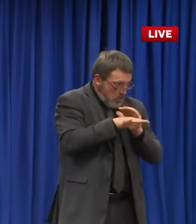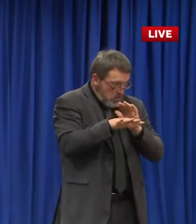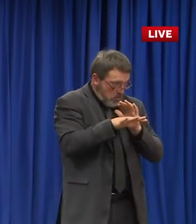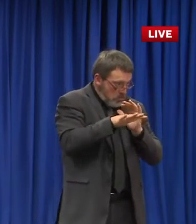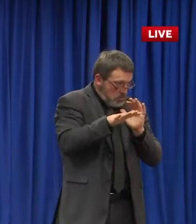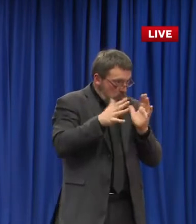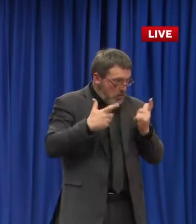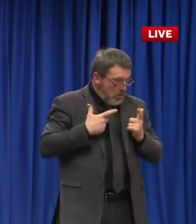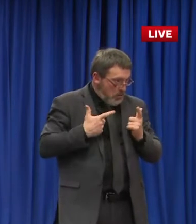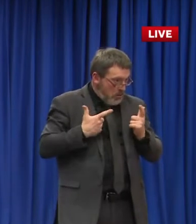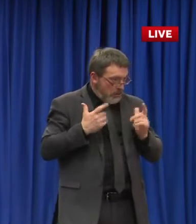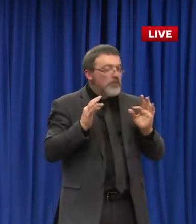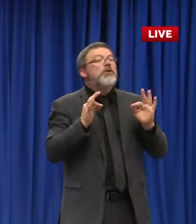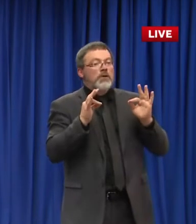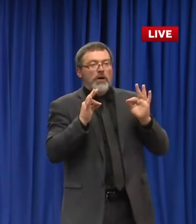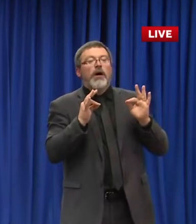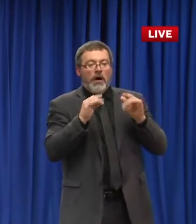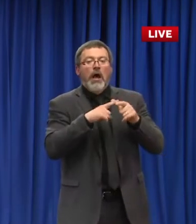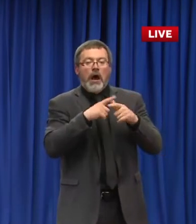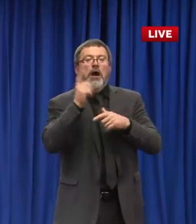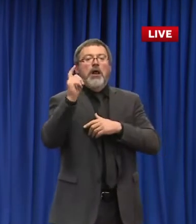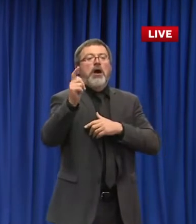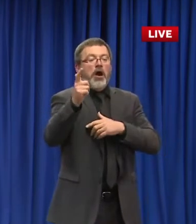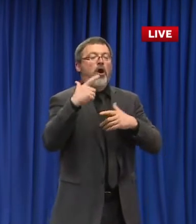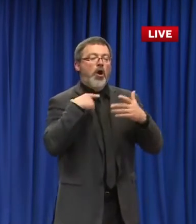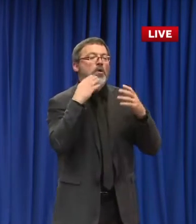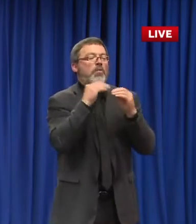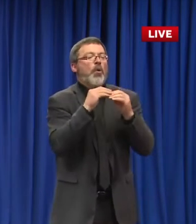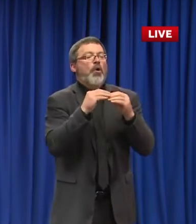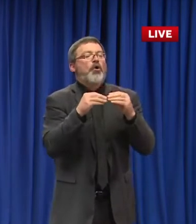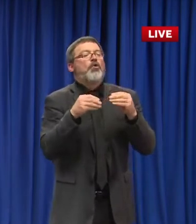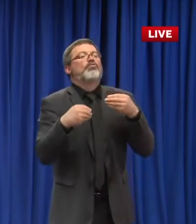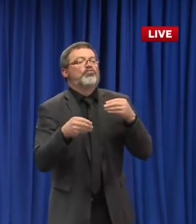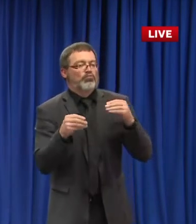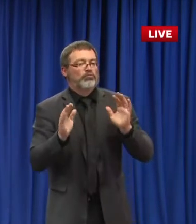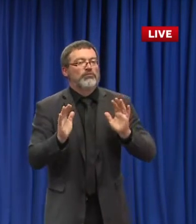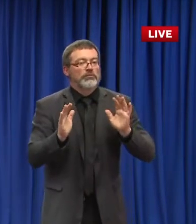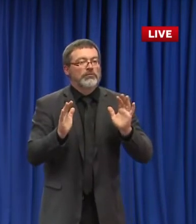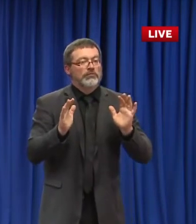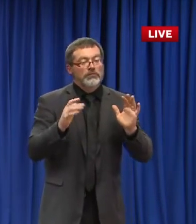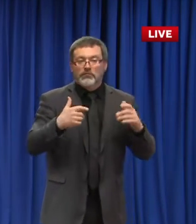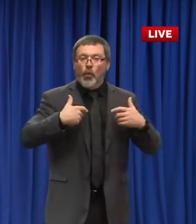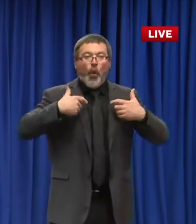DATA ISN’T THERE IF FOLKS AREN’T PRACTICING TO THE GUIDELINES THEN UNFORTUNATELY, WE COULD POTENTIALLY HAVE TO TAKE STEPS BACKWARDS.